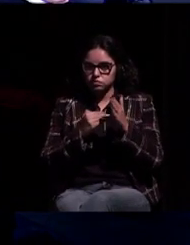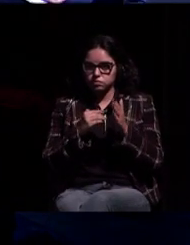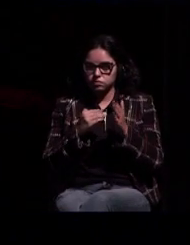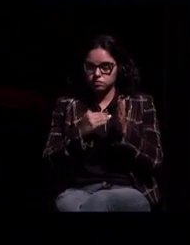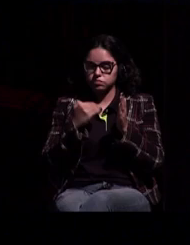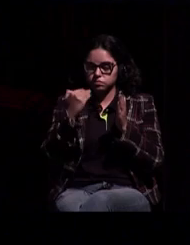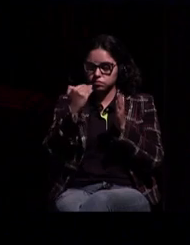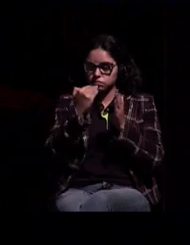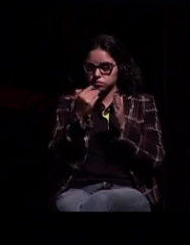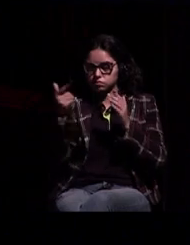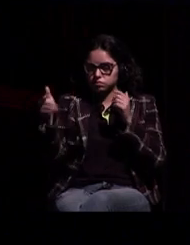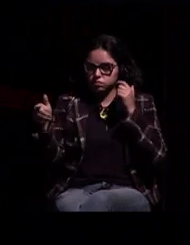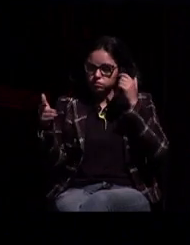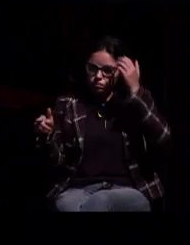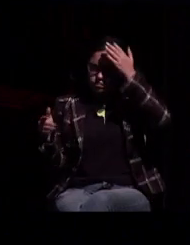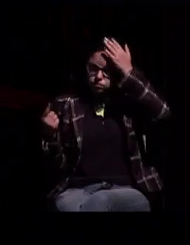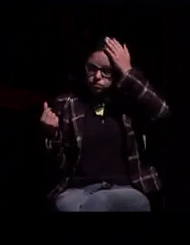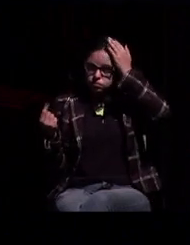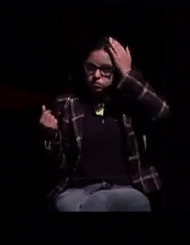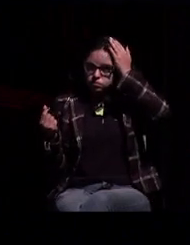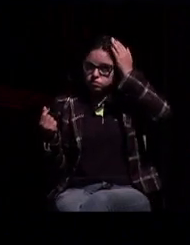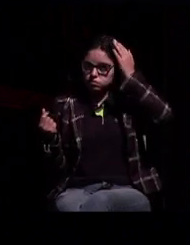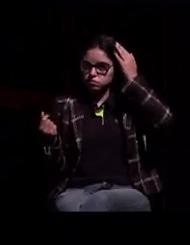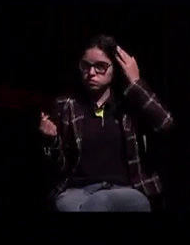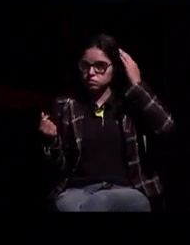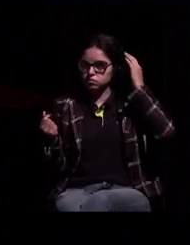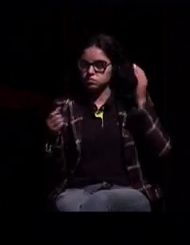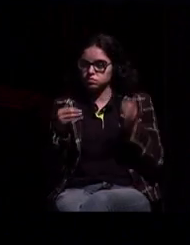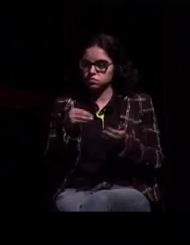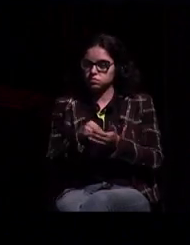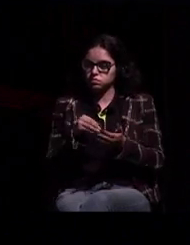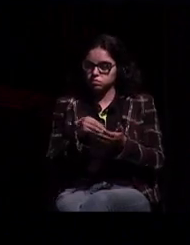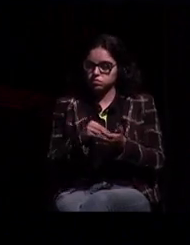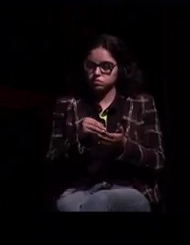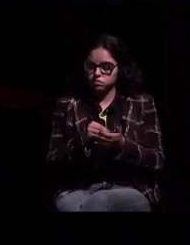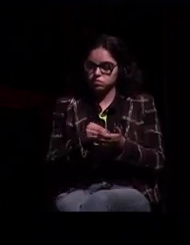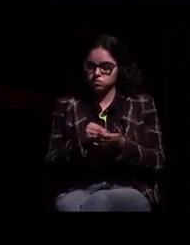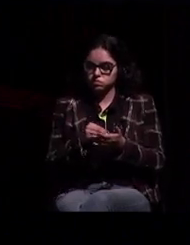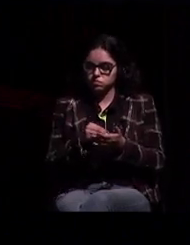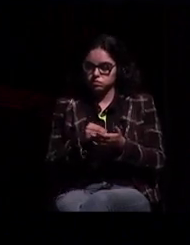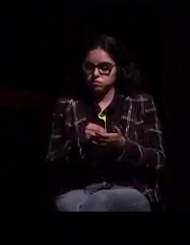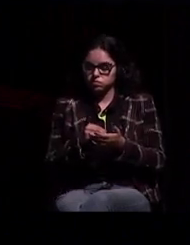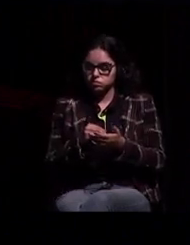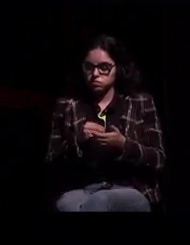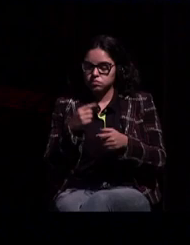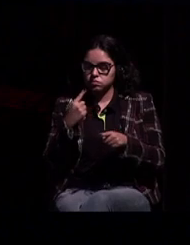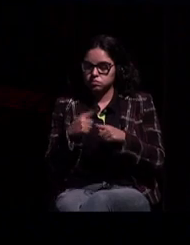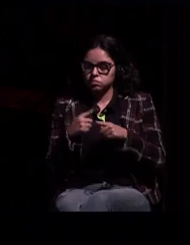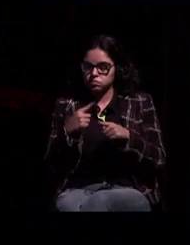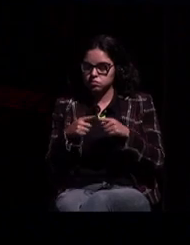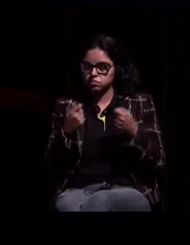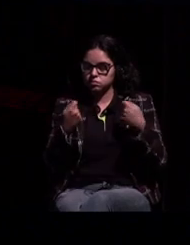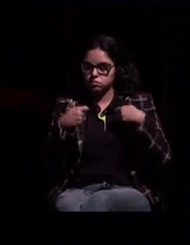that capitalism is insatiable, and why they have been increasingly practicing